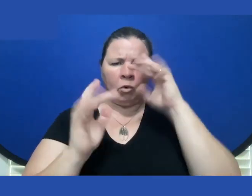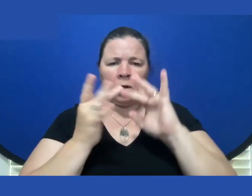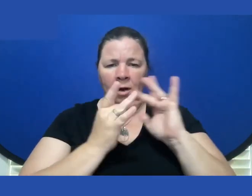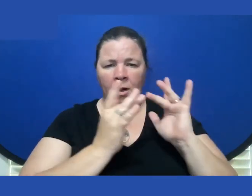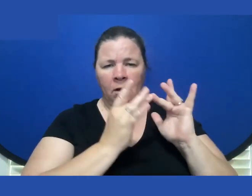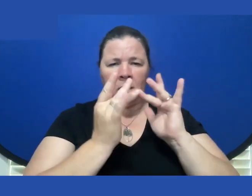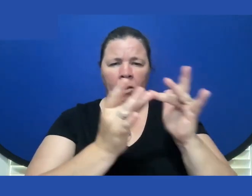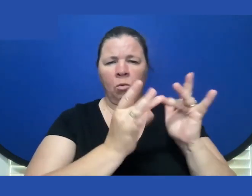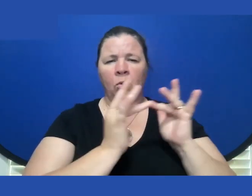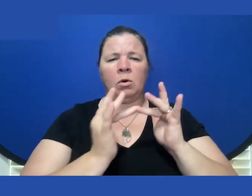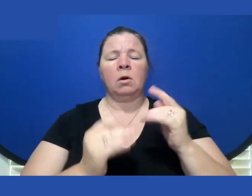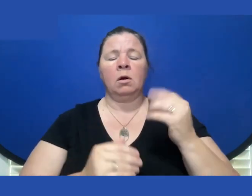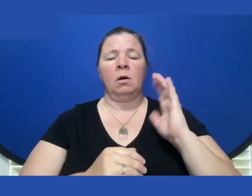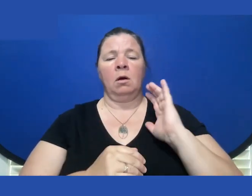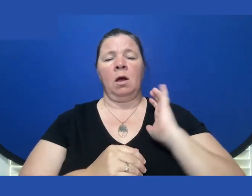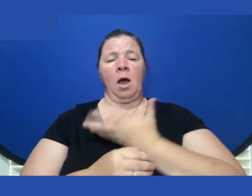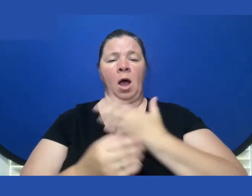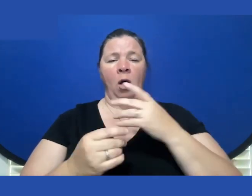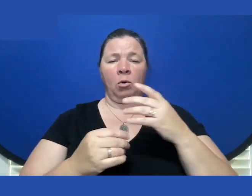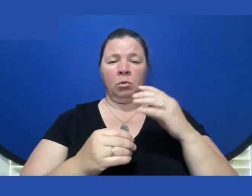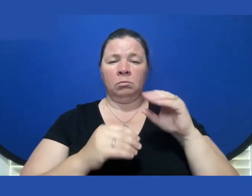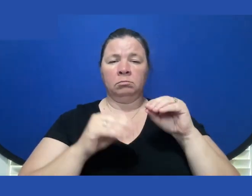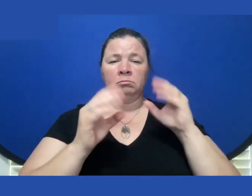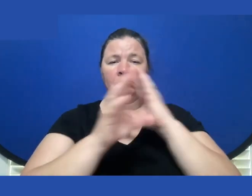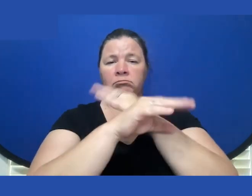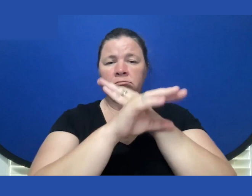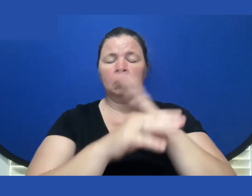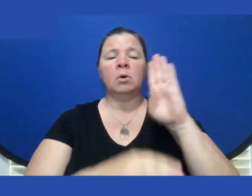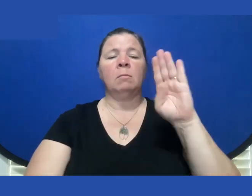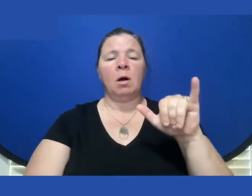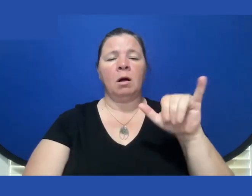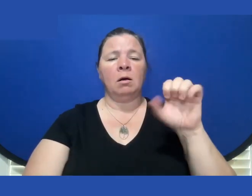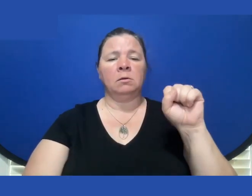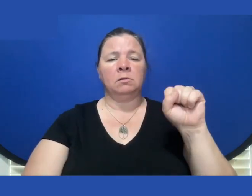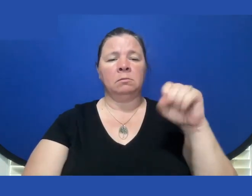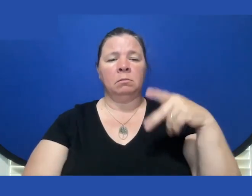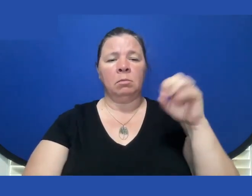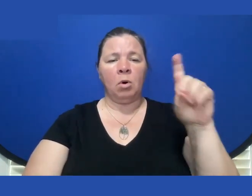Our show is produced by Pod Supply, and if you're watching this on YouTube, features ASL interpretation